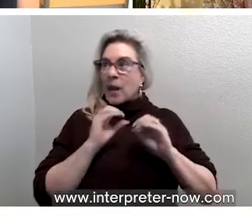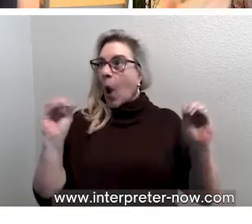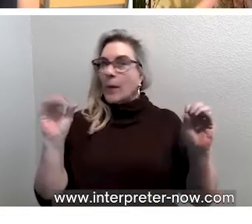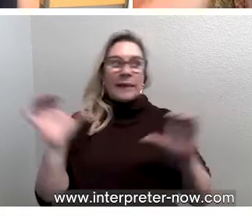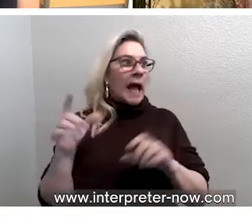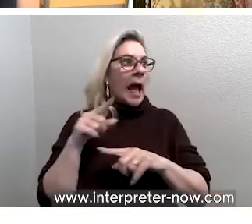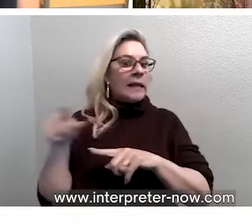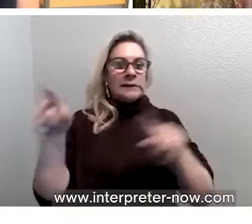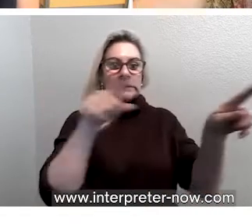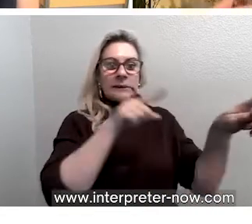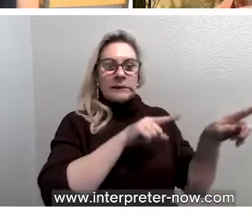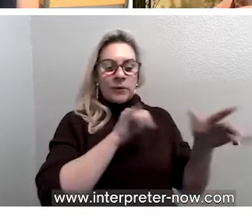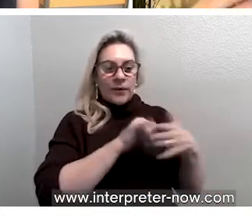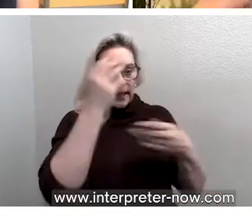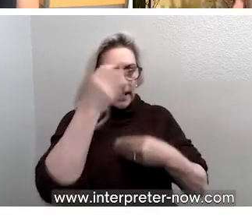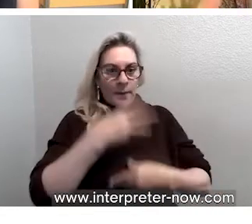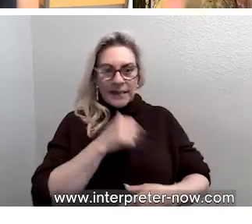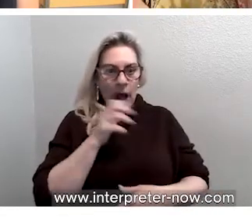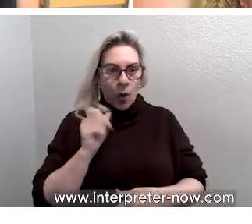So, that tells me that it's not a thing.